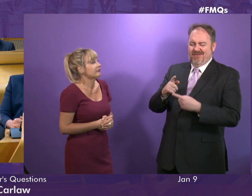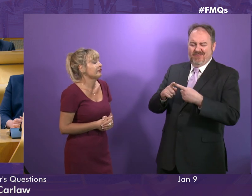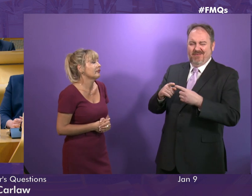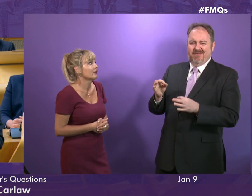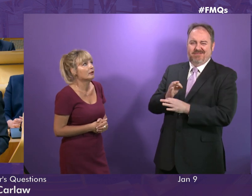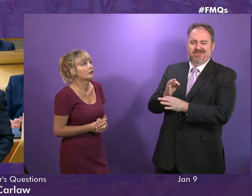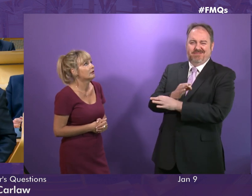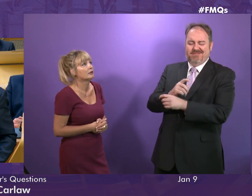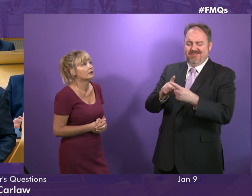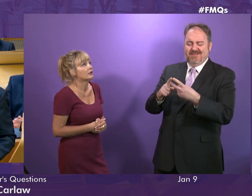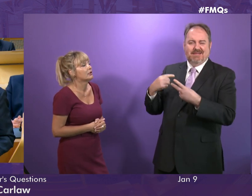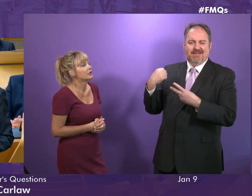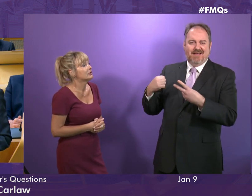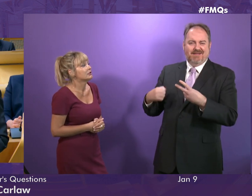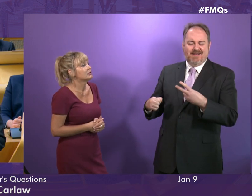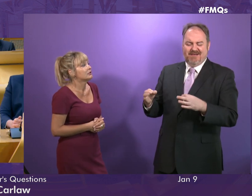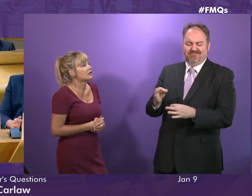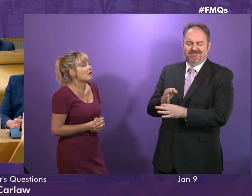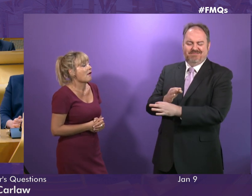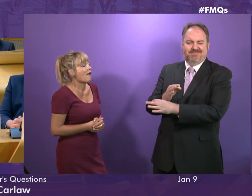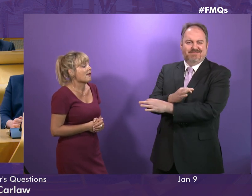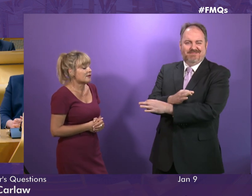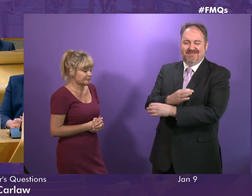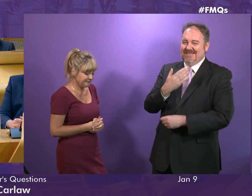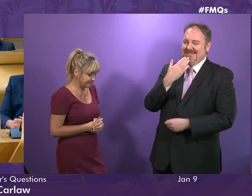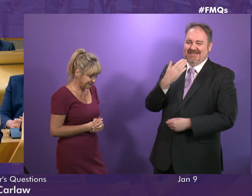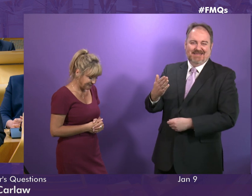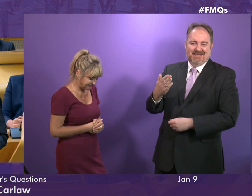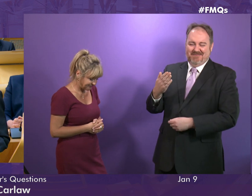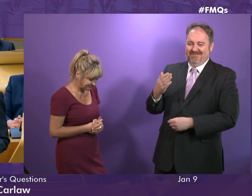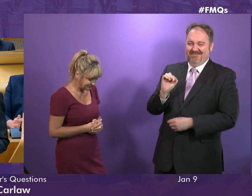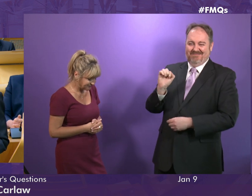the second—spin and denial; the twin pillars of this Government. Of course, we all pay